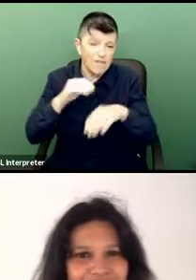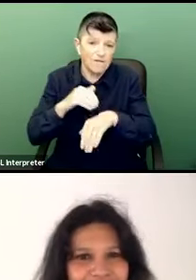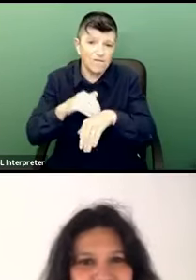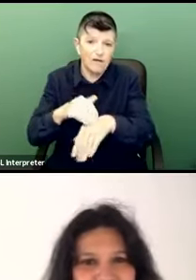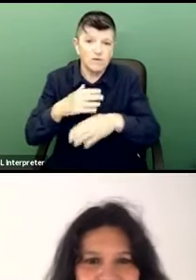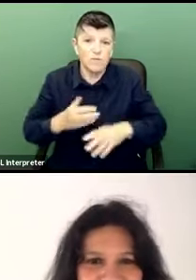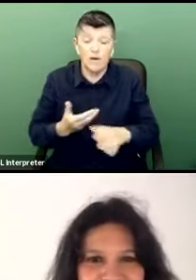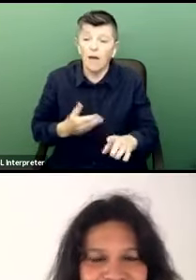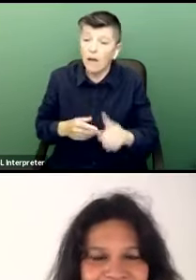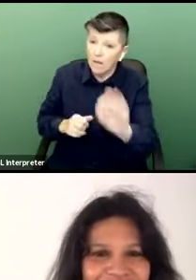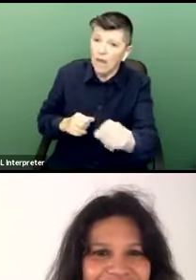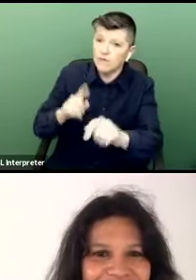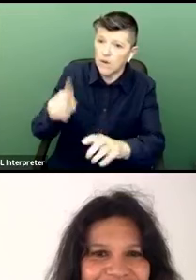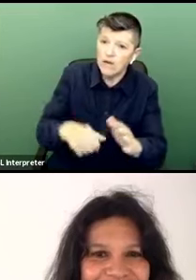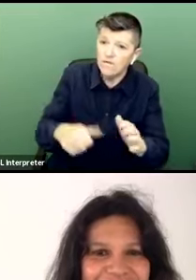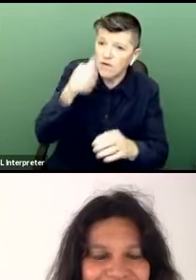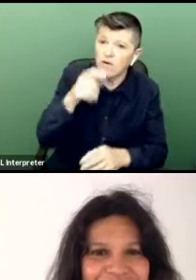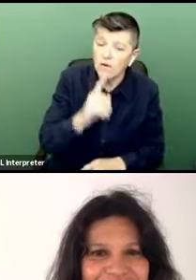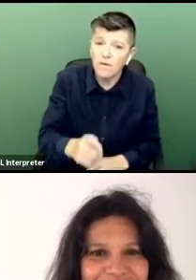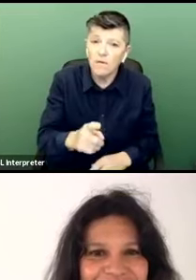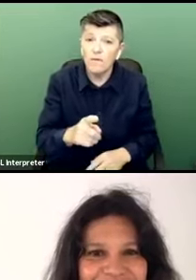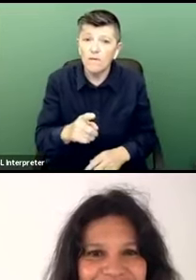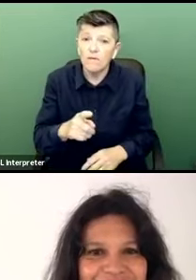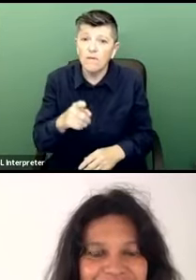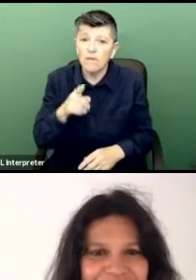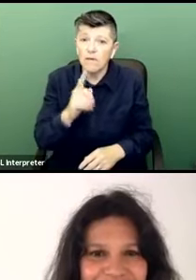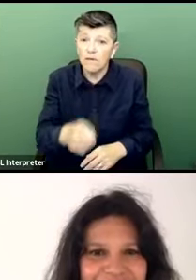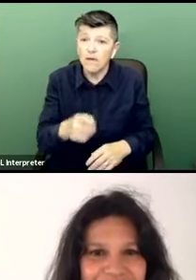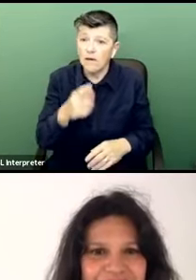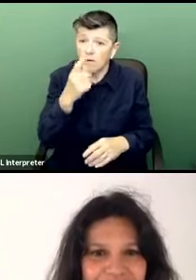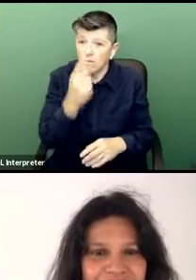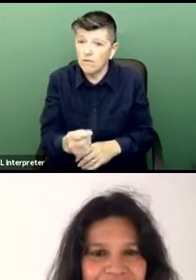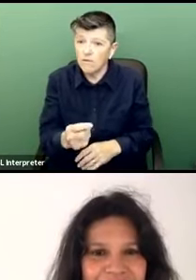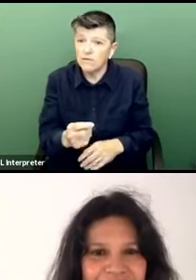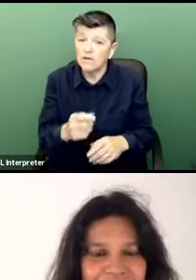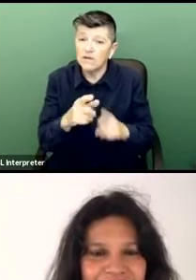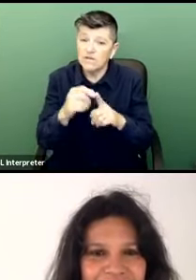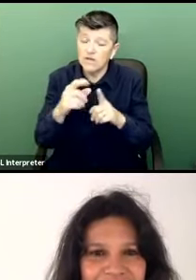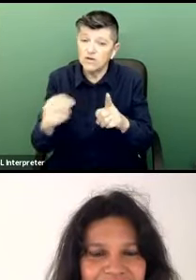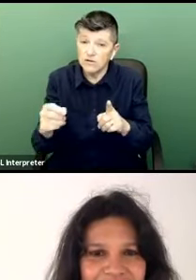with things going on in India and Pakistan now quite a lot which